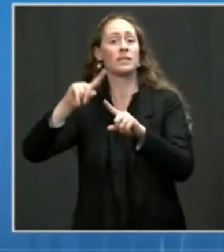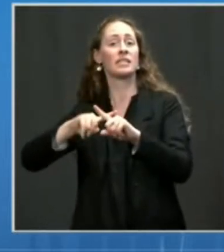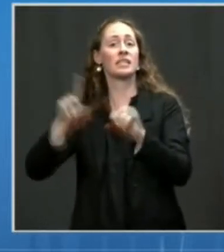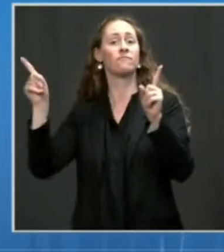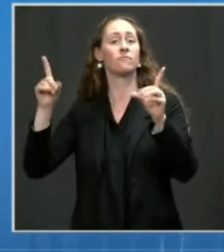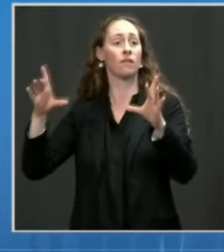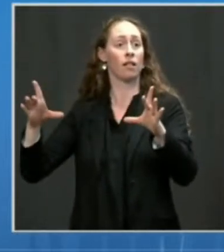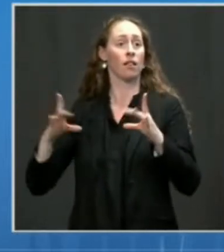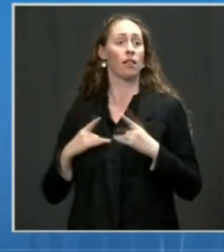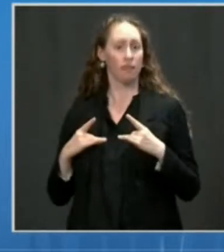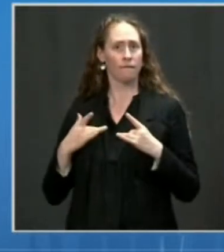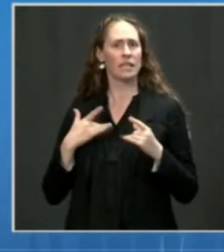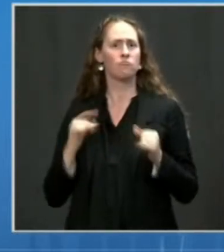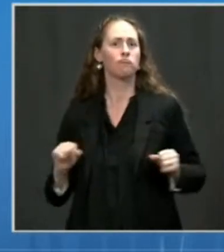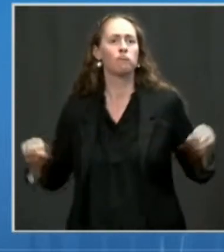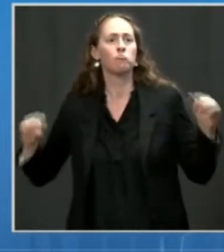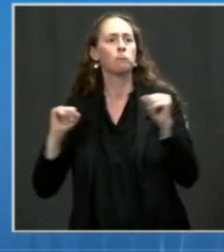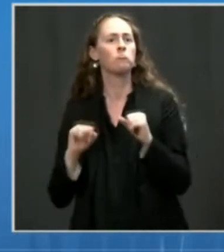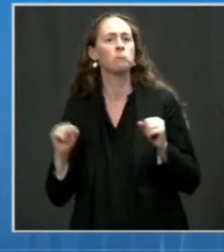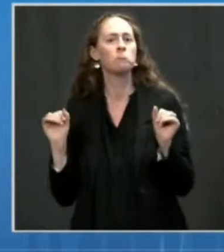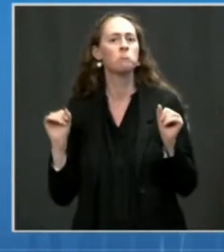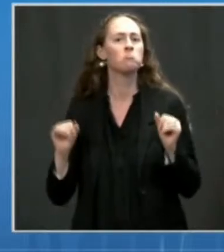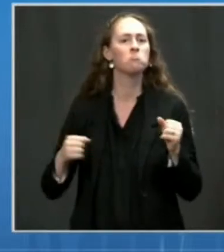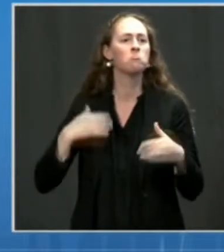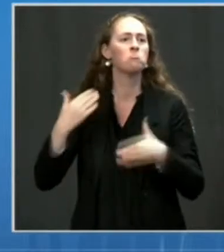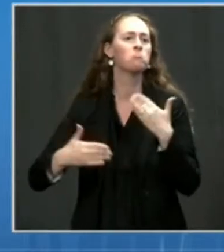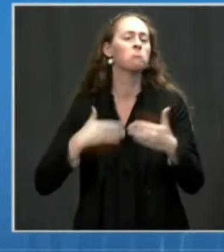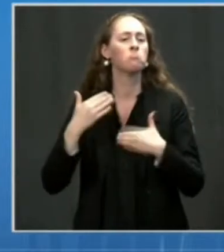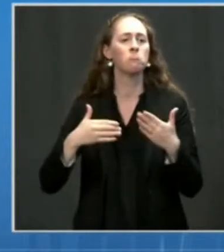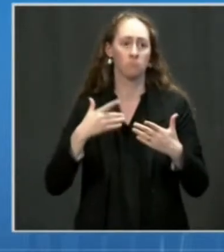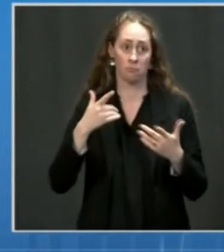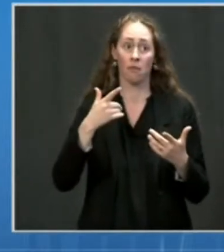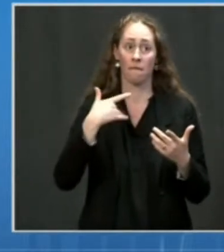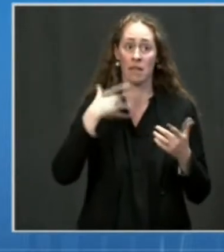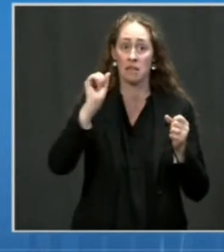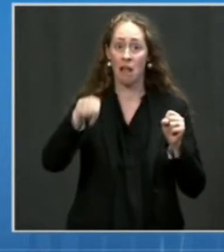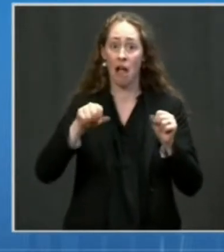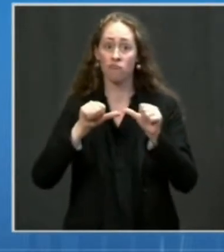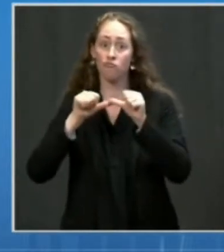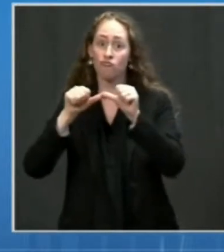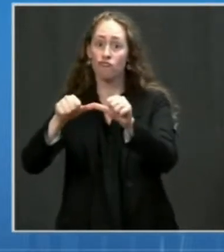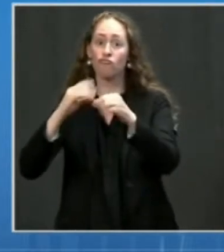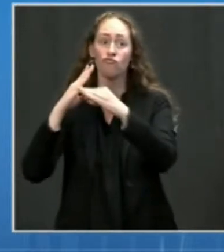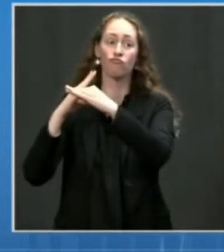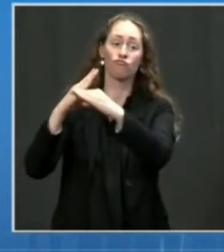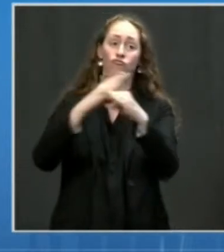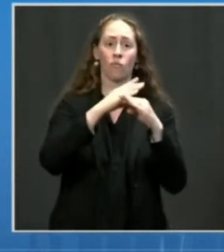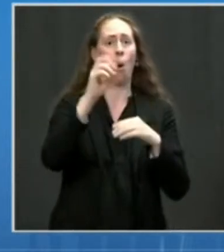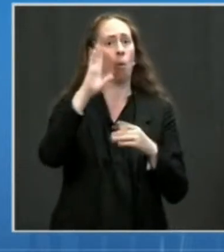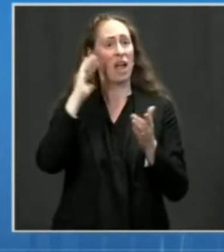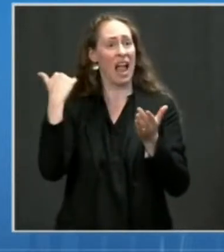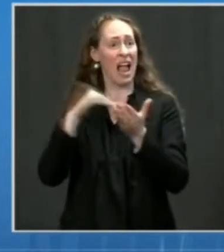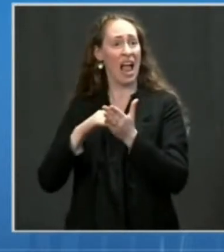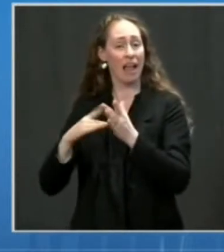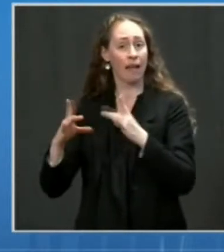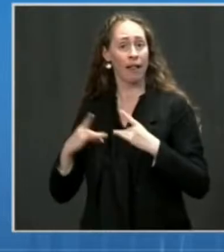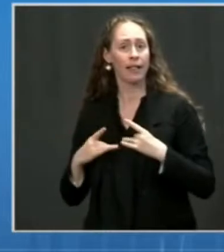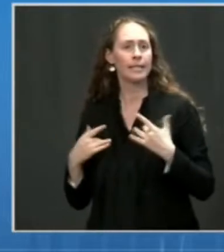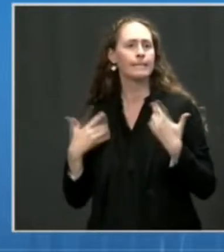IF YOU GET INFECTED WITH AN ALPHA VARIANT OR ANOTHER VARIANT AND YOU RECOVER FROM THAT, YOU ARE PRETTY WELL